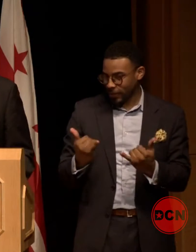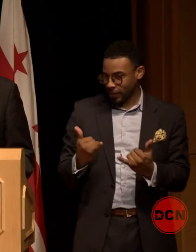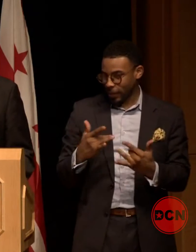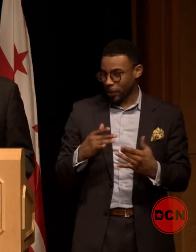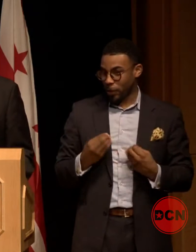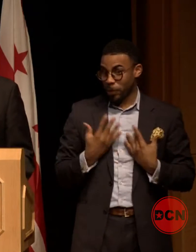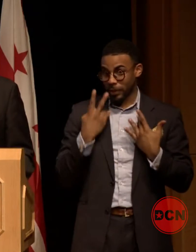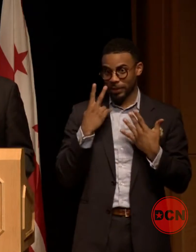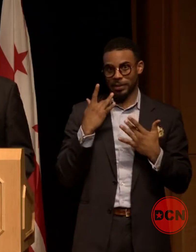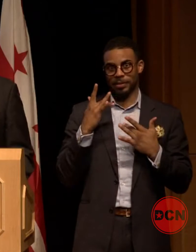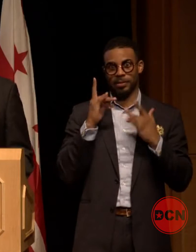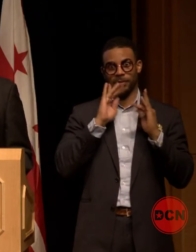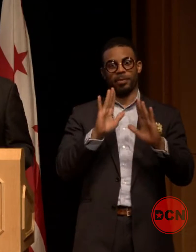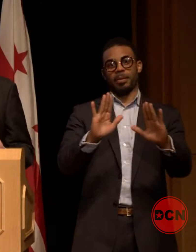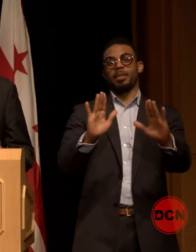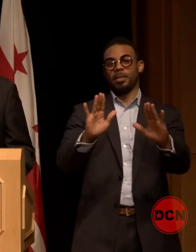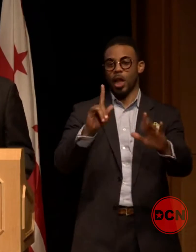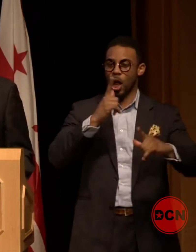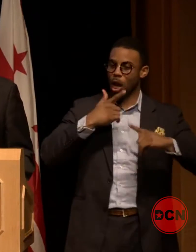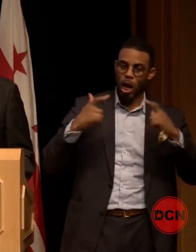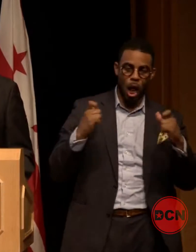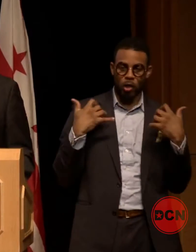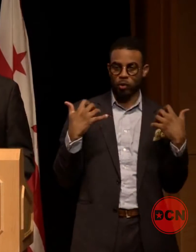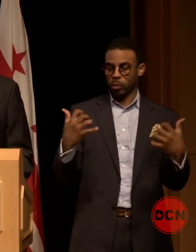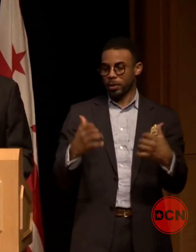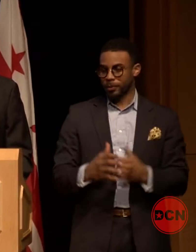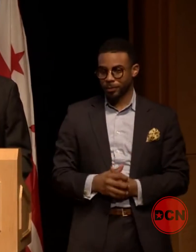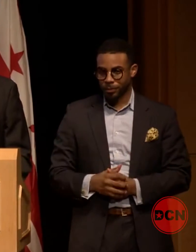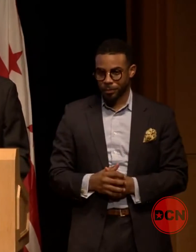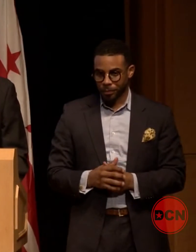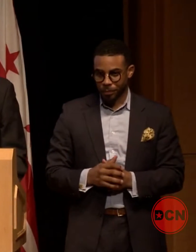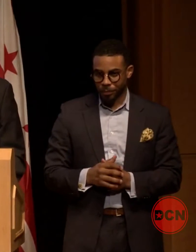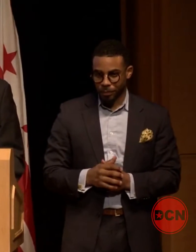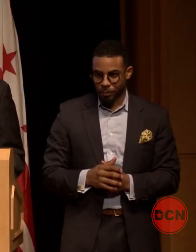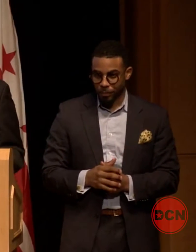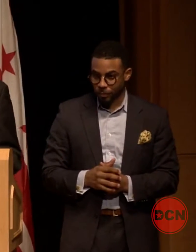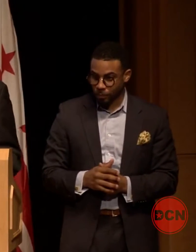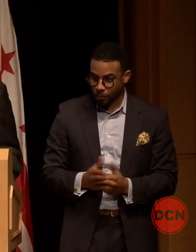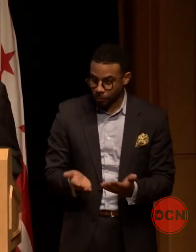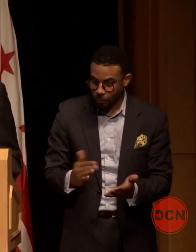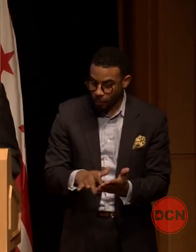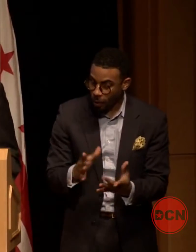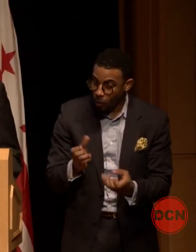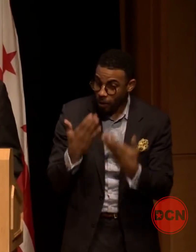FANTASTIC AND LARGE CROWD. AGAIN I WOULD LIKE TO THANK THE